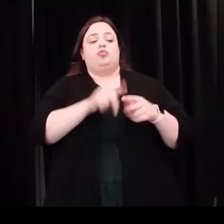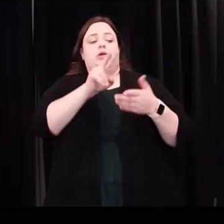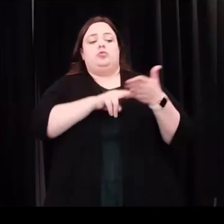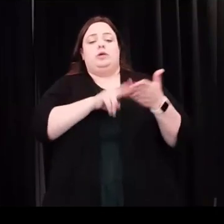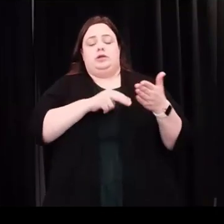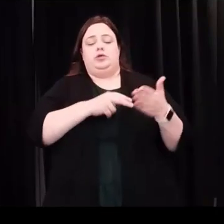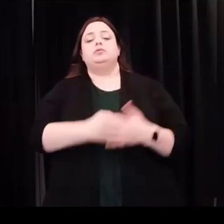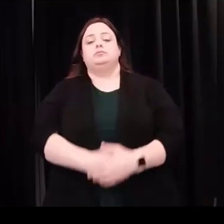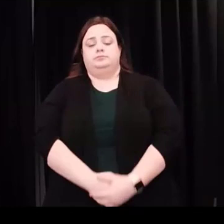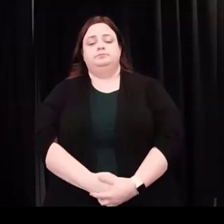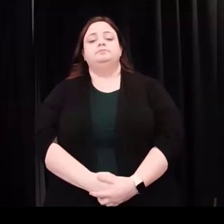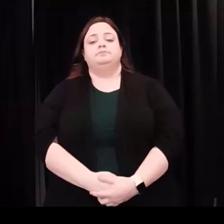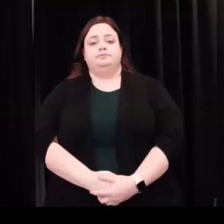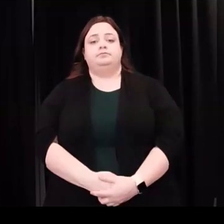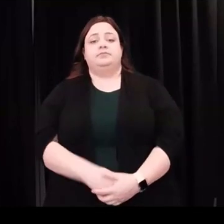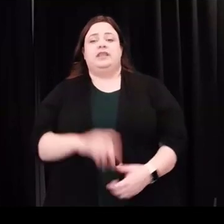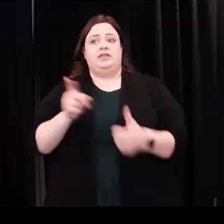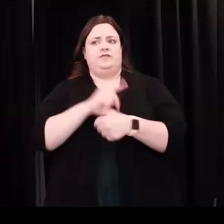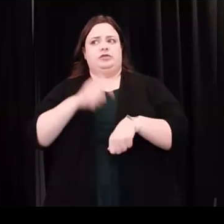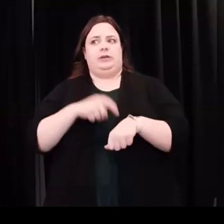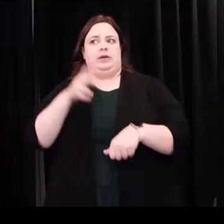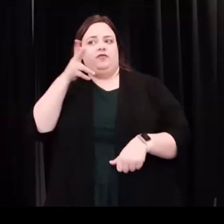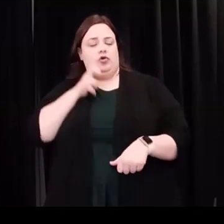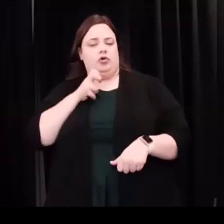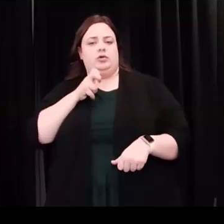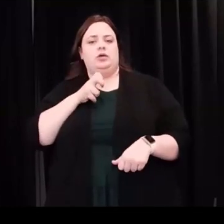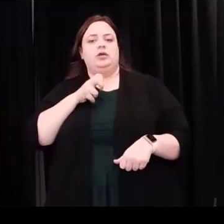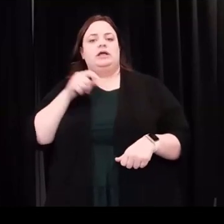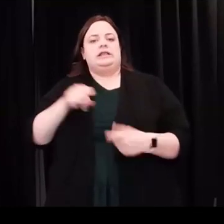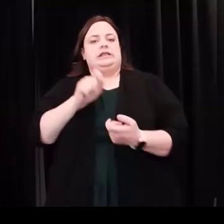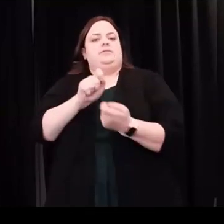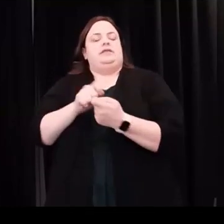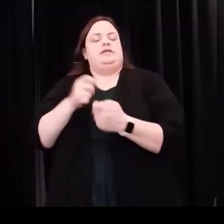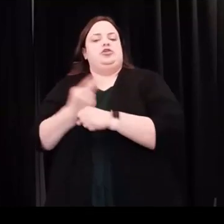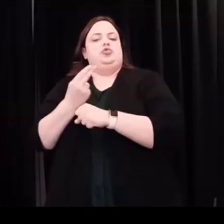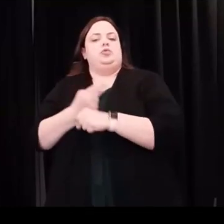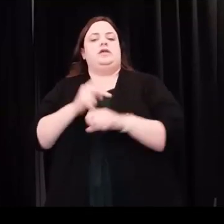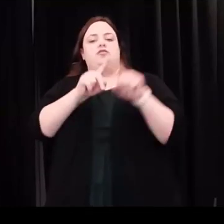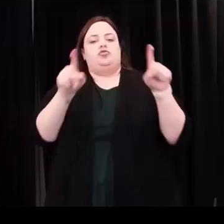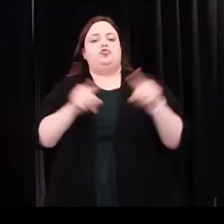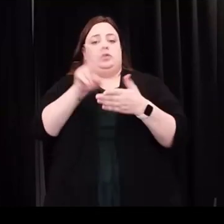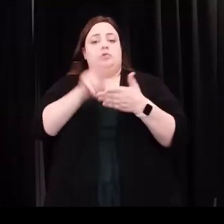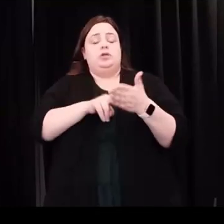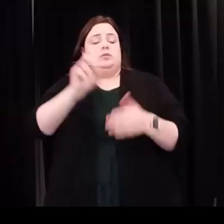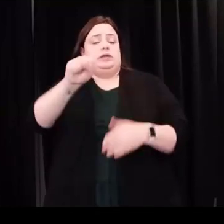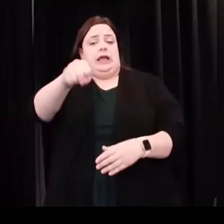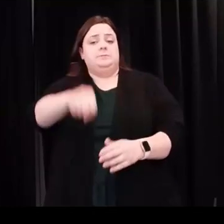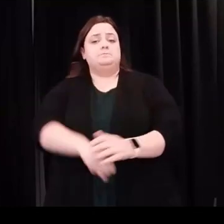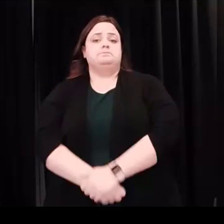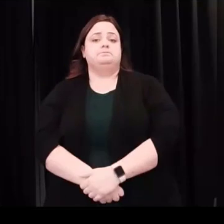Adaptive mouse, and that's the first time I've heard, really the specific use of a screen reader, but yes.